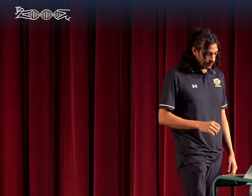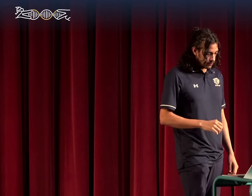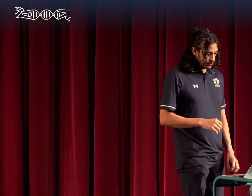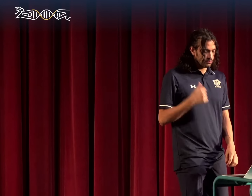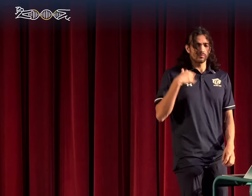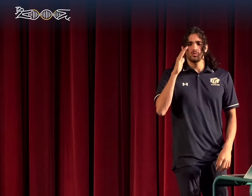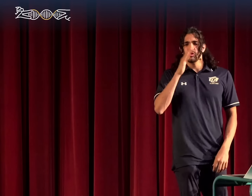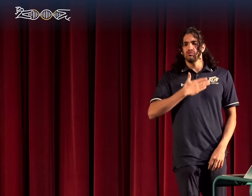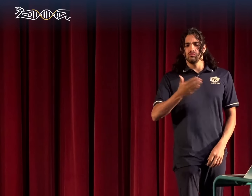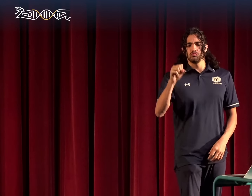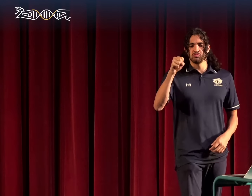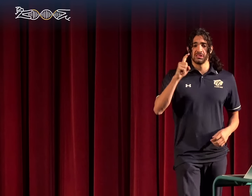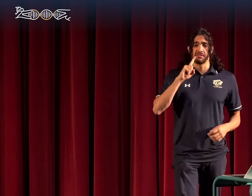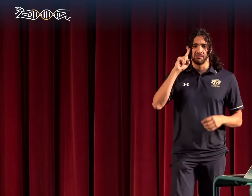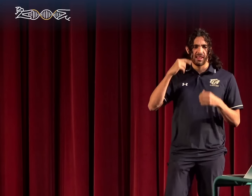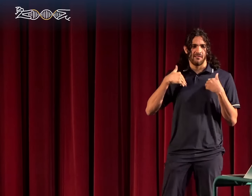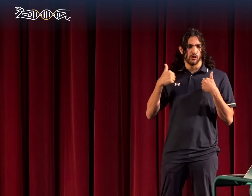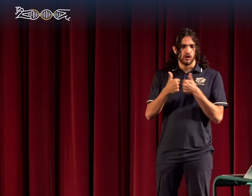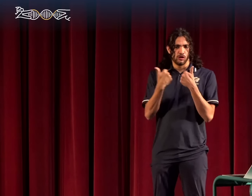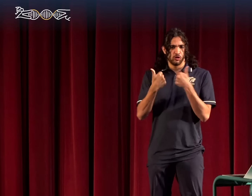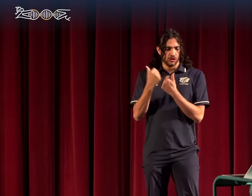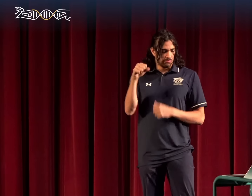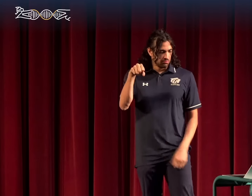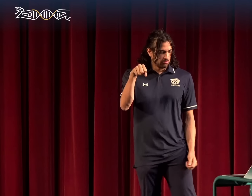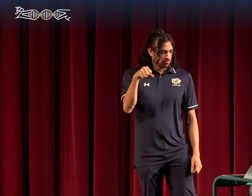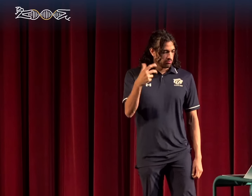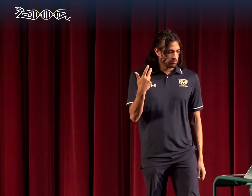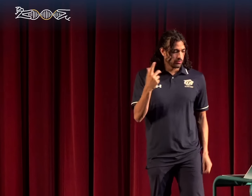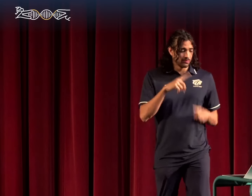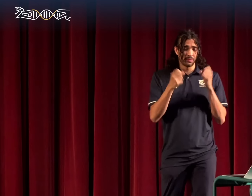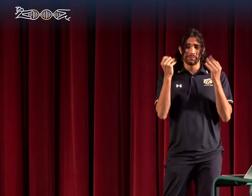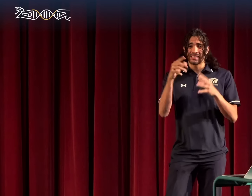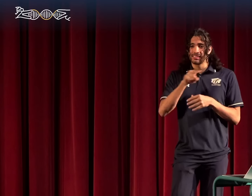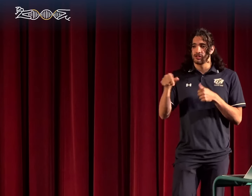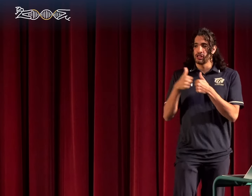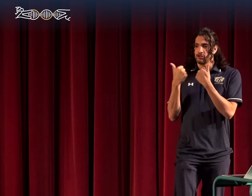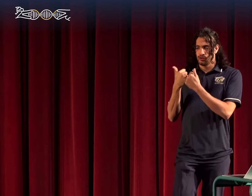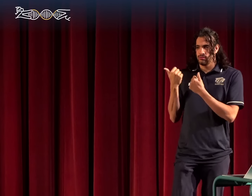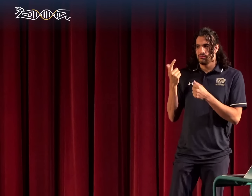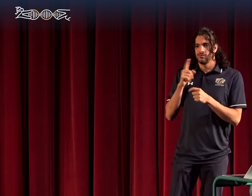I think there's a great deal of challenge here. In fact, there's a number of challenges here.